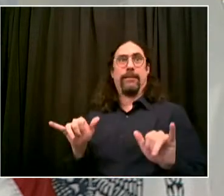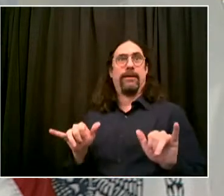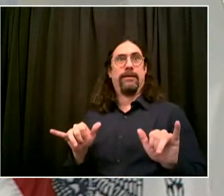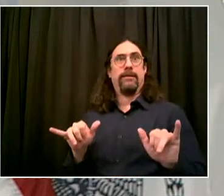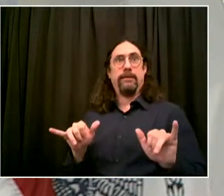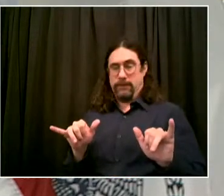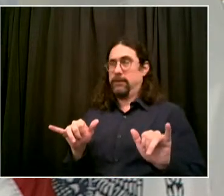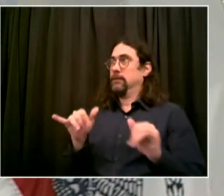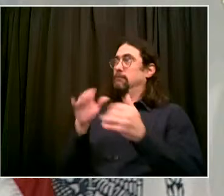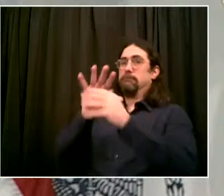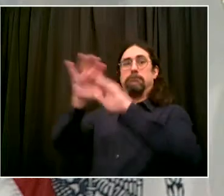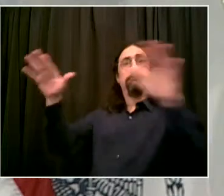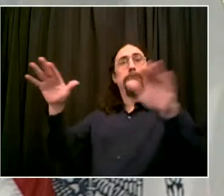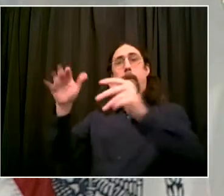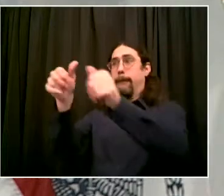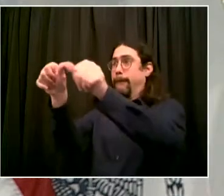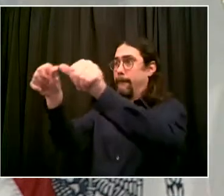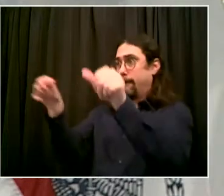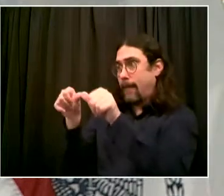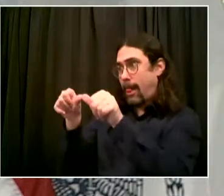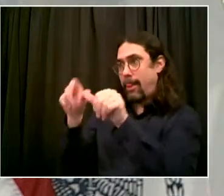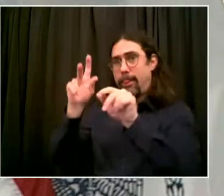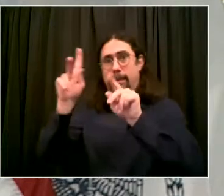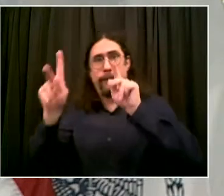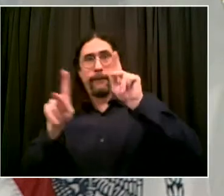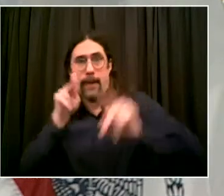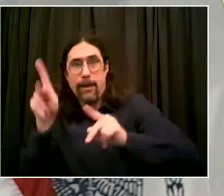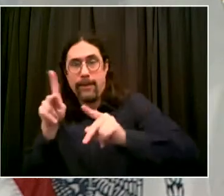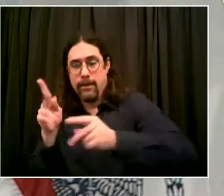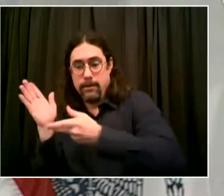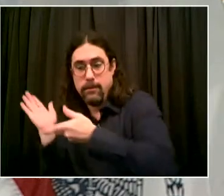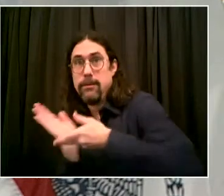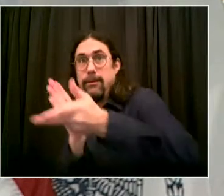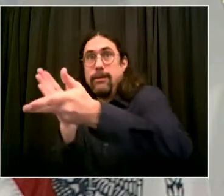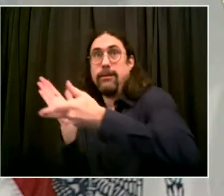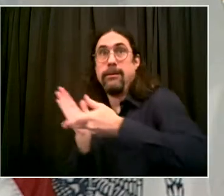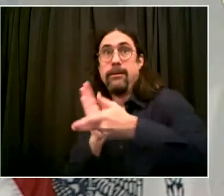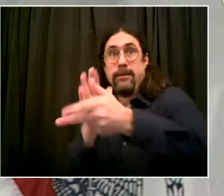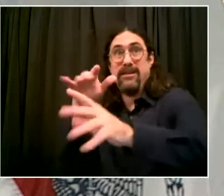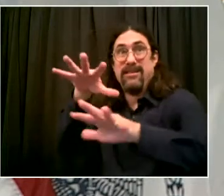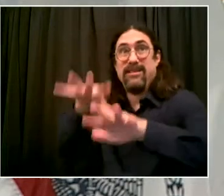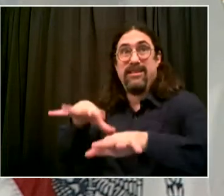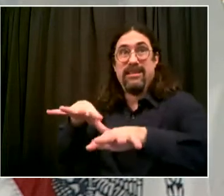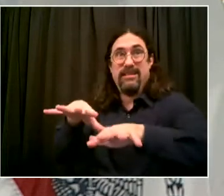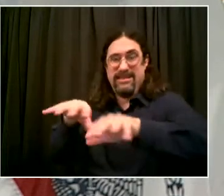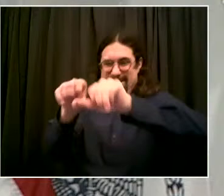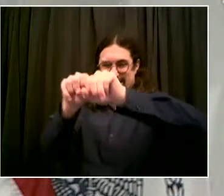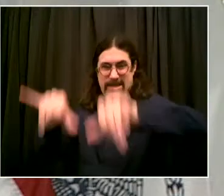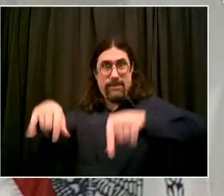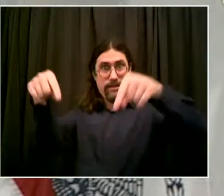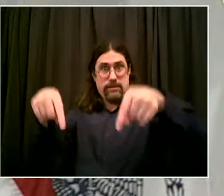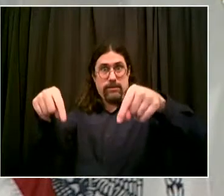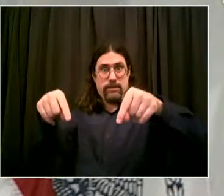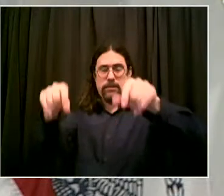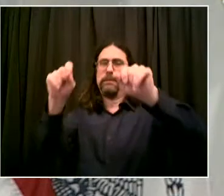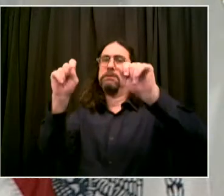BUT DEFINITELY FEBRUARY. THE SUPPLY, I CAN'T GIVE YOU AN EXACT DATE ON